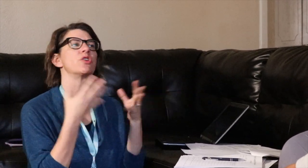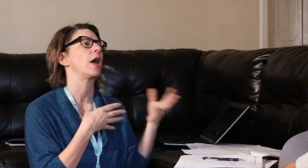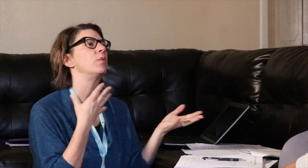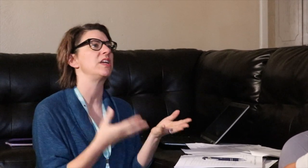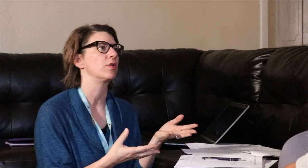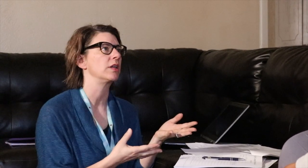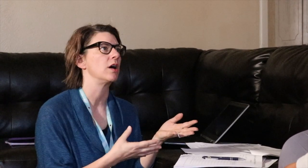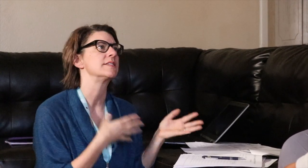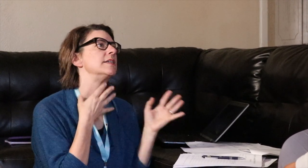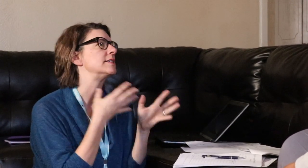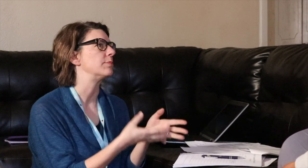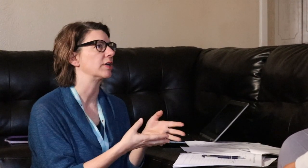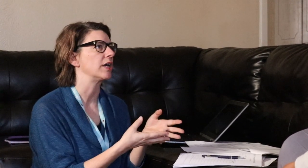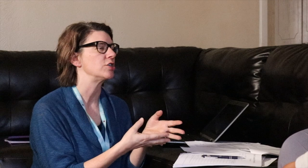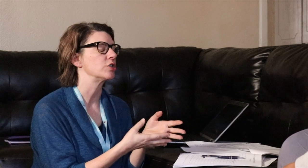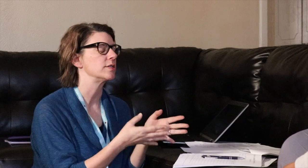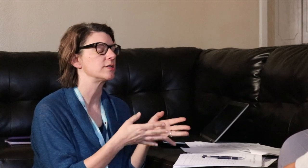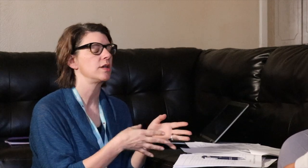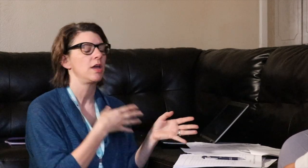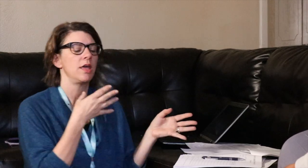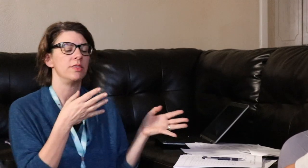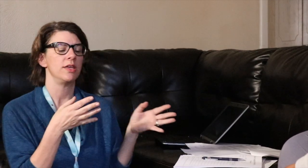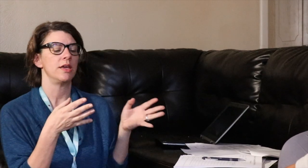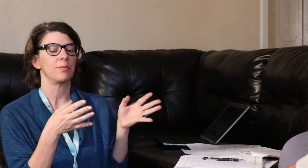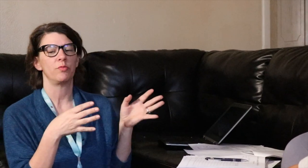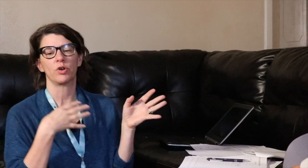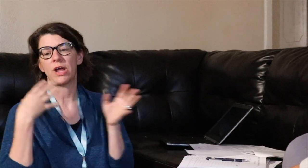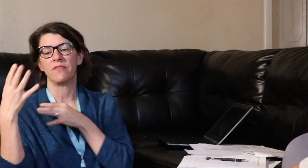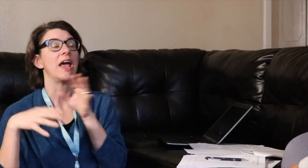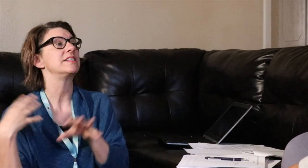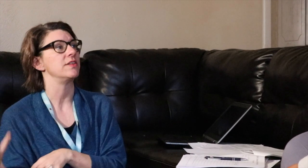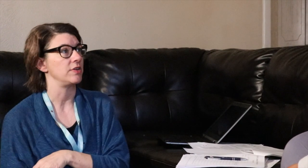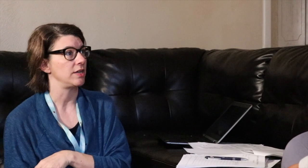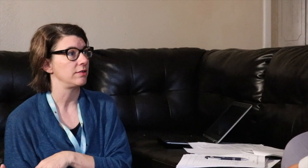I always start out with hearing loss and it's implications. Then we are going to have an activity.